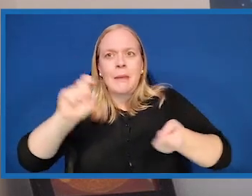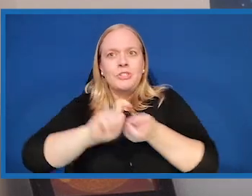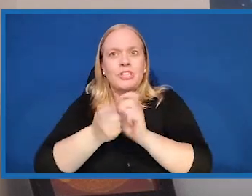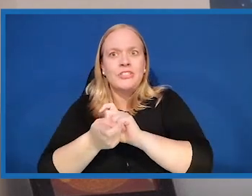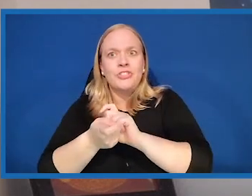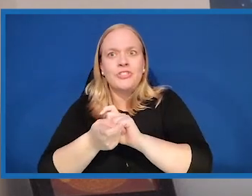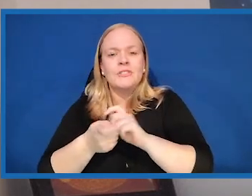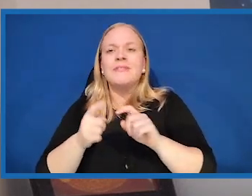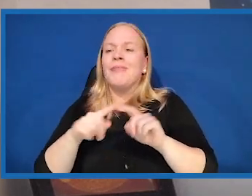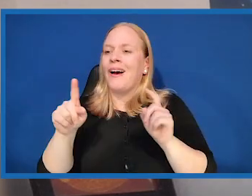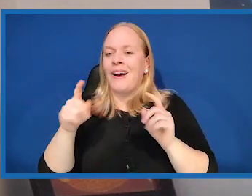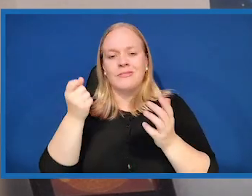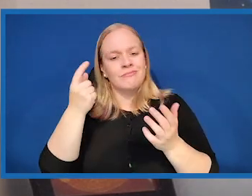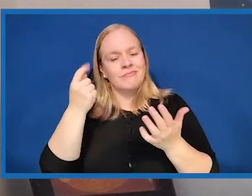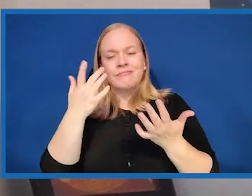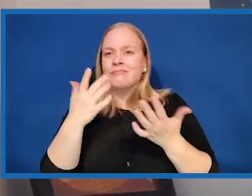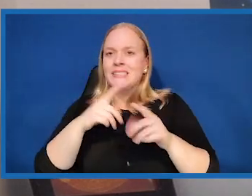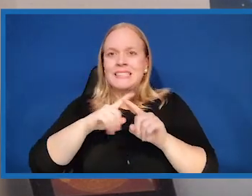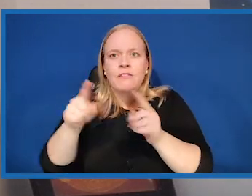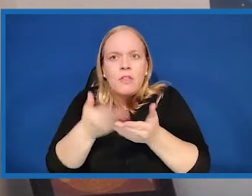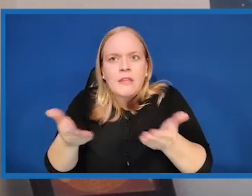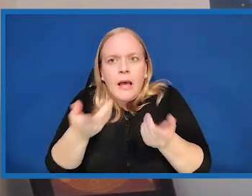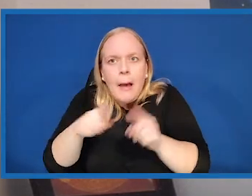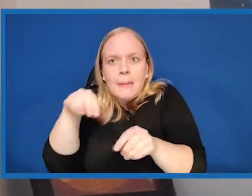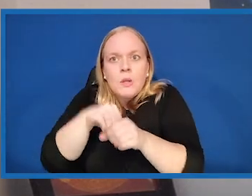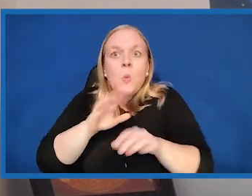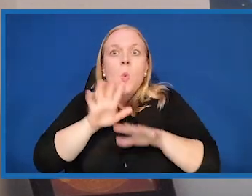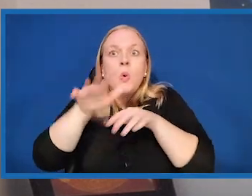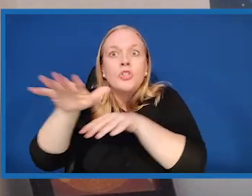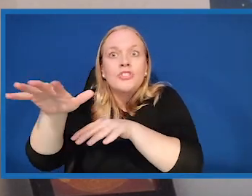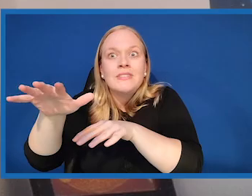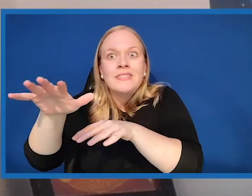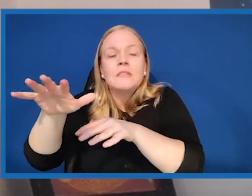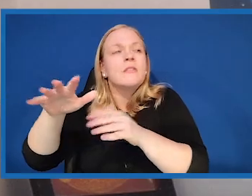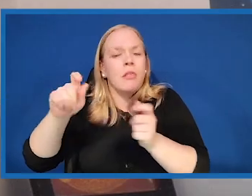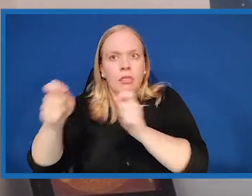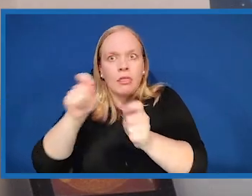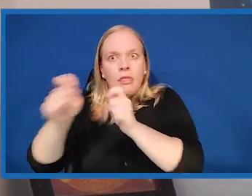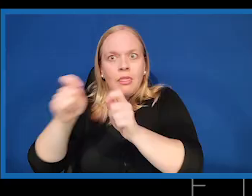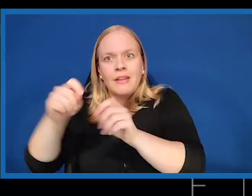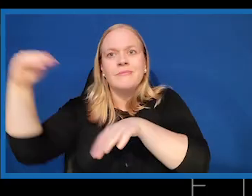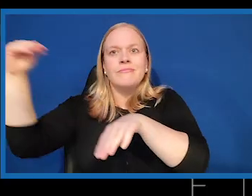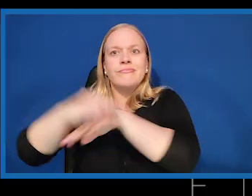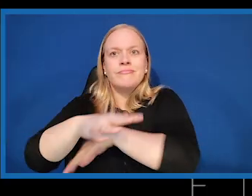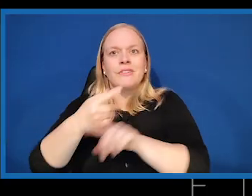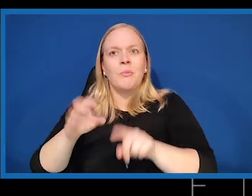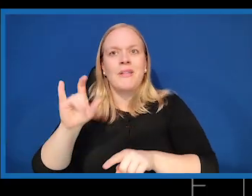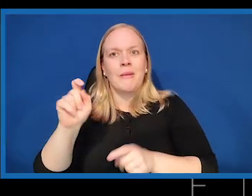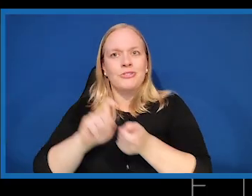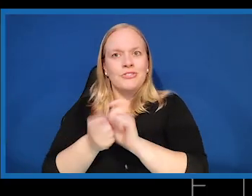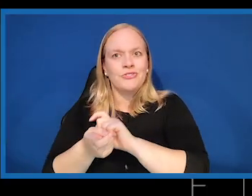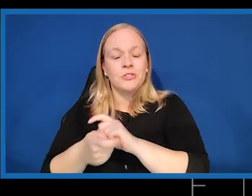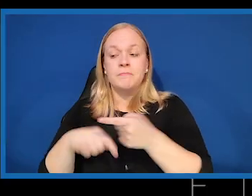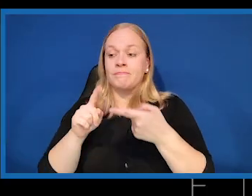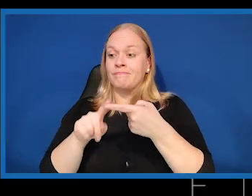DIFFERENT PROCESSES THAT ARE HAPPENING IN THE OCEAN THAT WE CAN SEE AS A RESULT OF CLIMATE CHANGE. UM, FIRST ONE IS THE INCREASE IN TEMPERATURE, BOTH IN THE SEA SURFACE